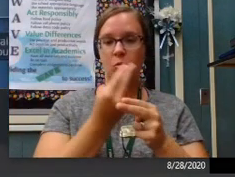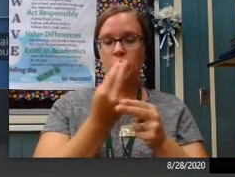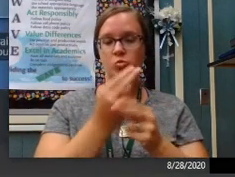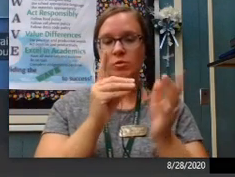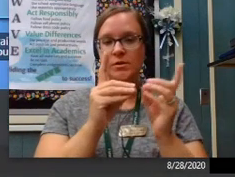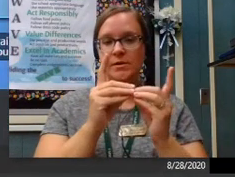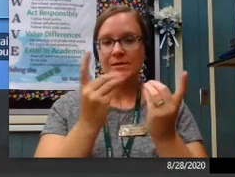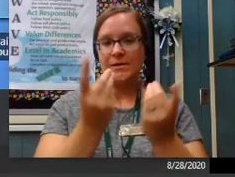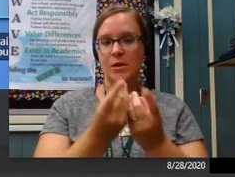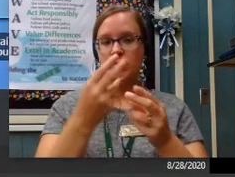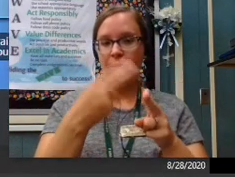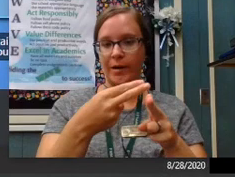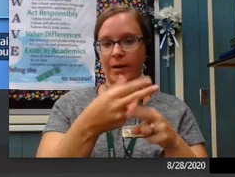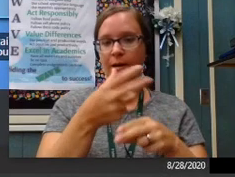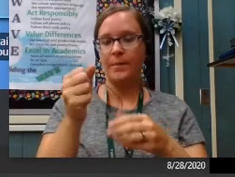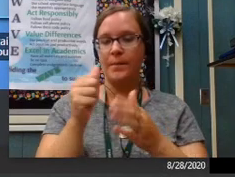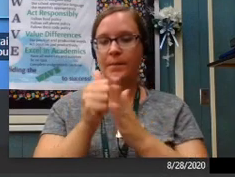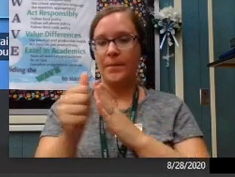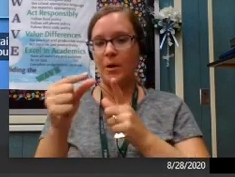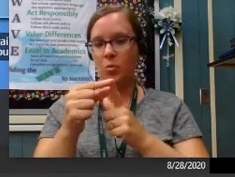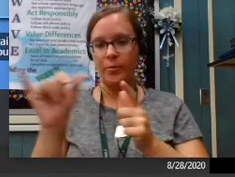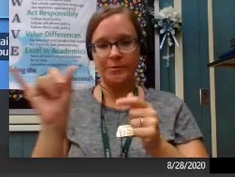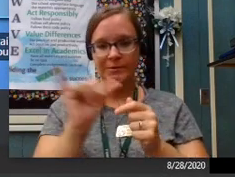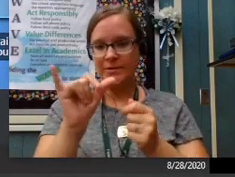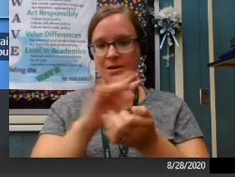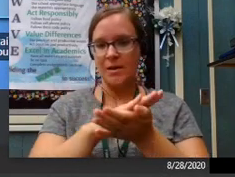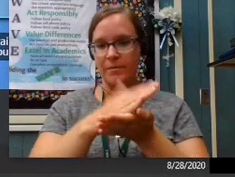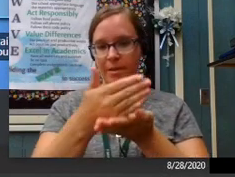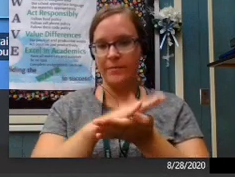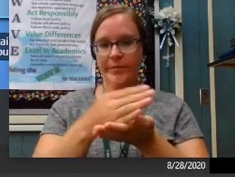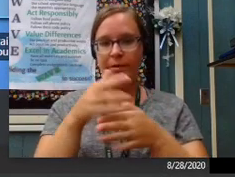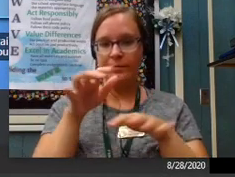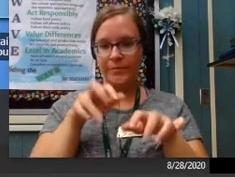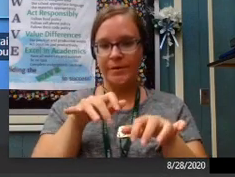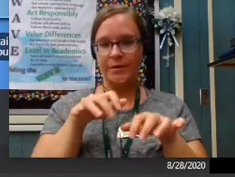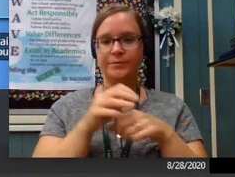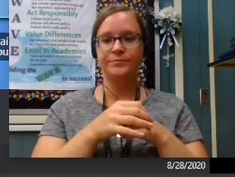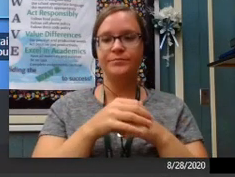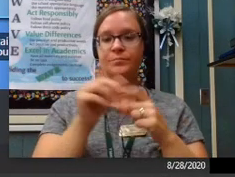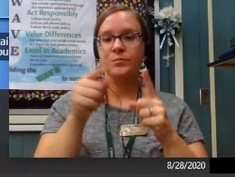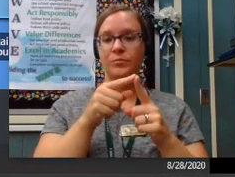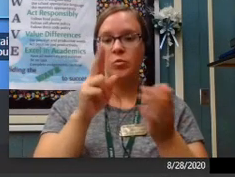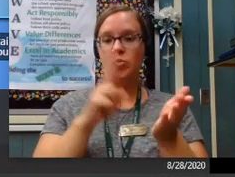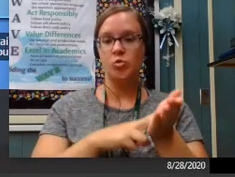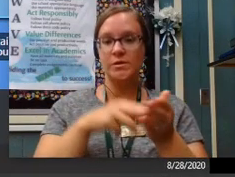Once you are logged in to LaunchPad, there's one app you need to use.